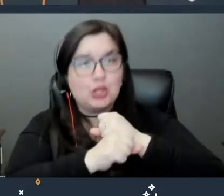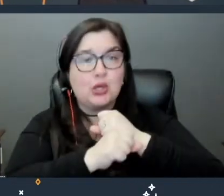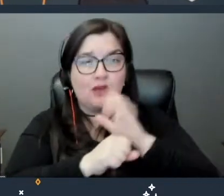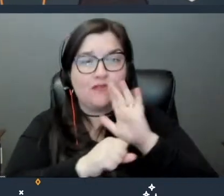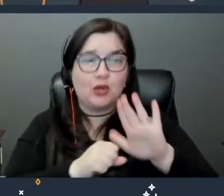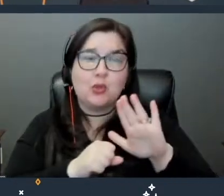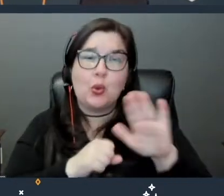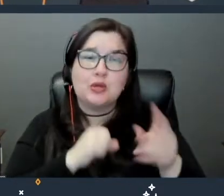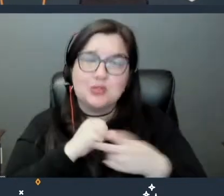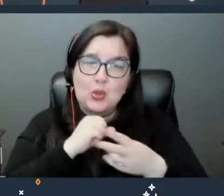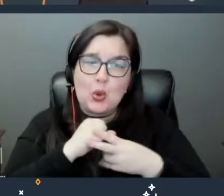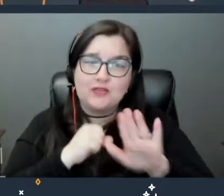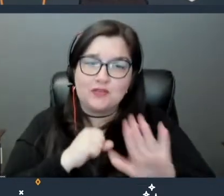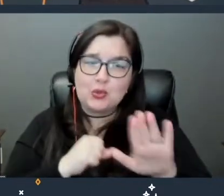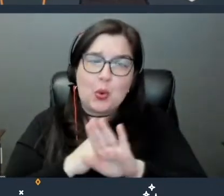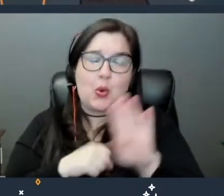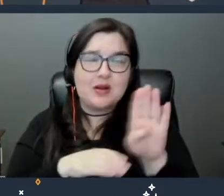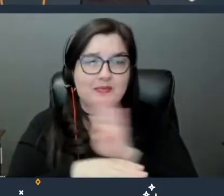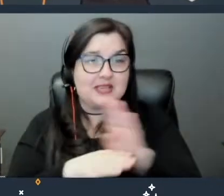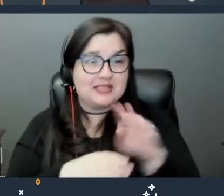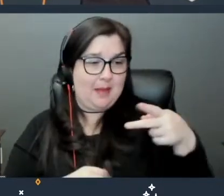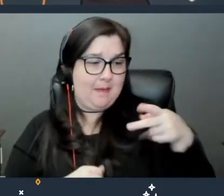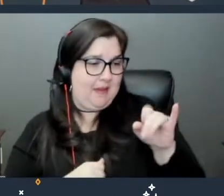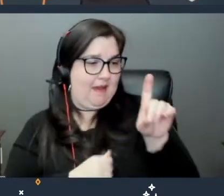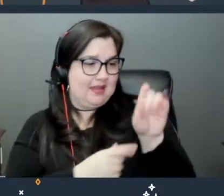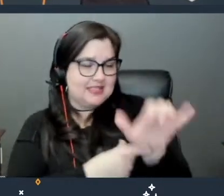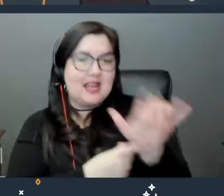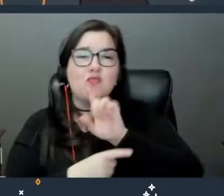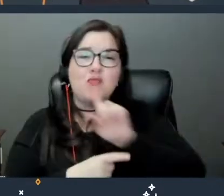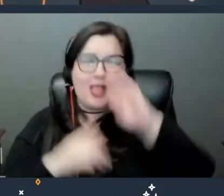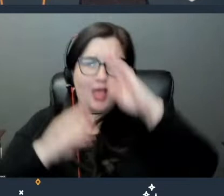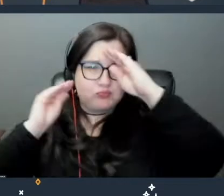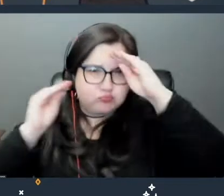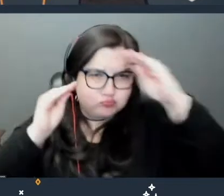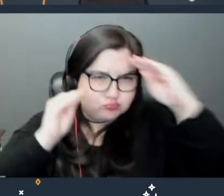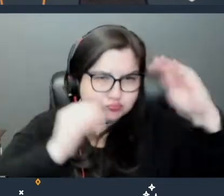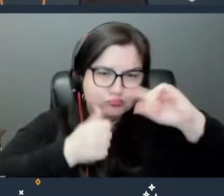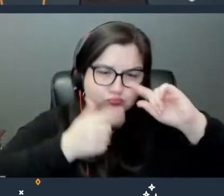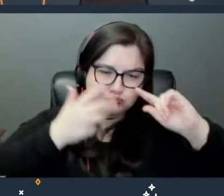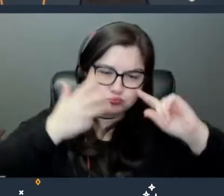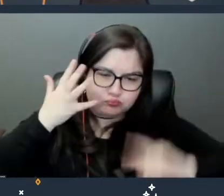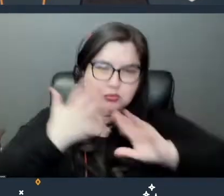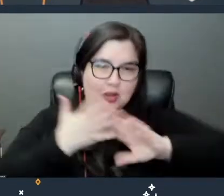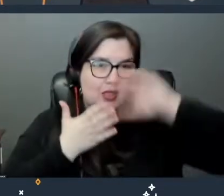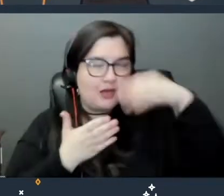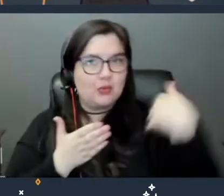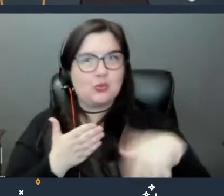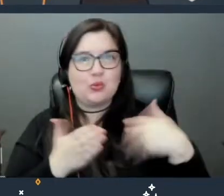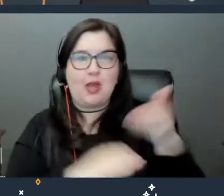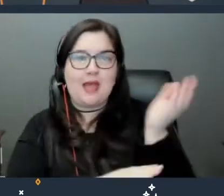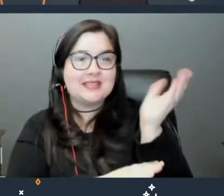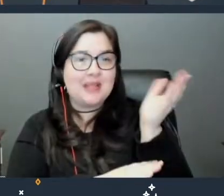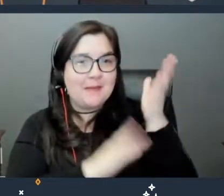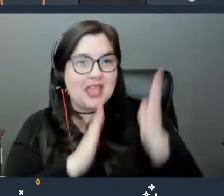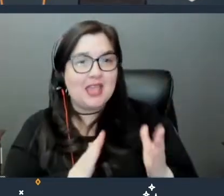So Pi Day is, first and foremost, gonna be an educational event today and we have a great lineup of speakers for today's sessions. But before we do that,